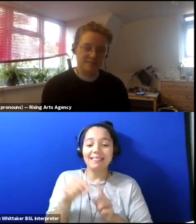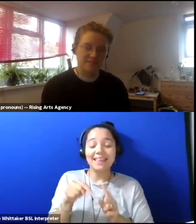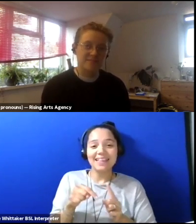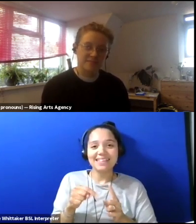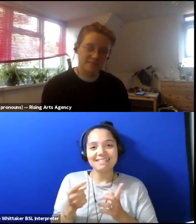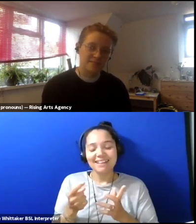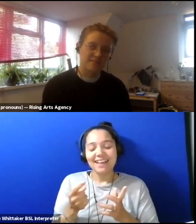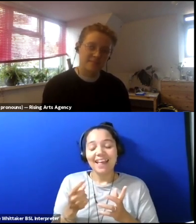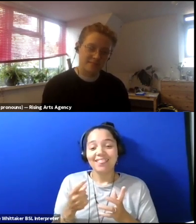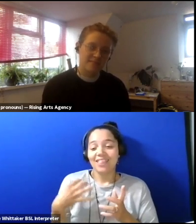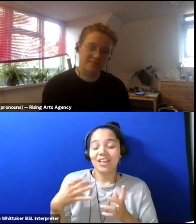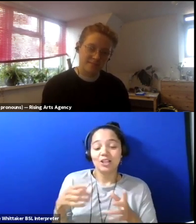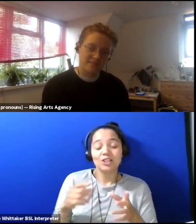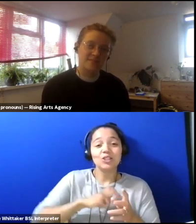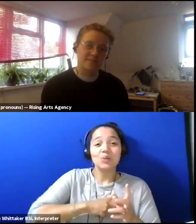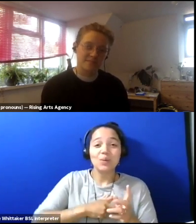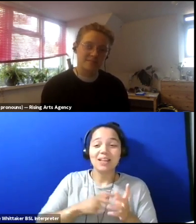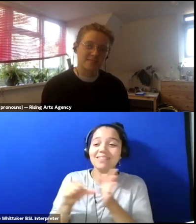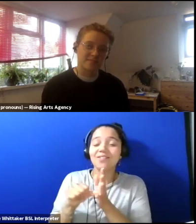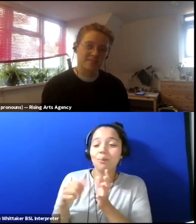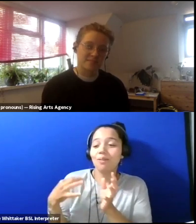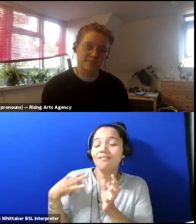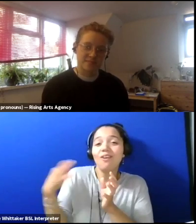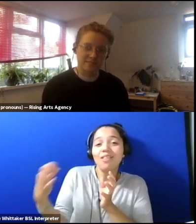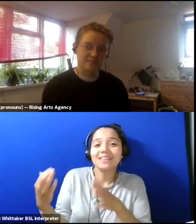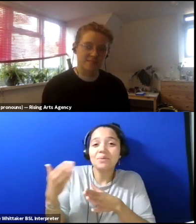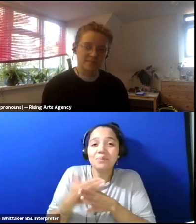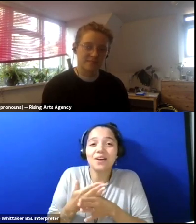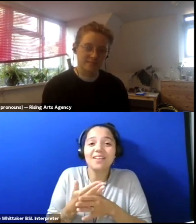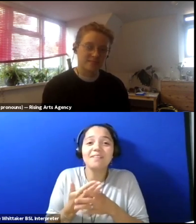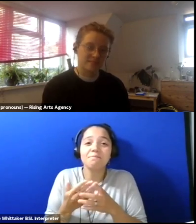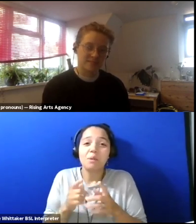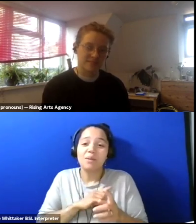hard with voluntary work because not everyone wants to do a one-hour meeting